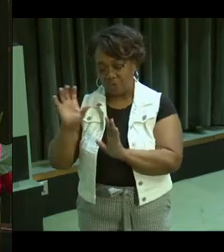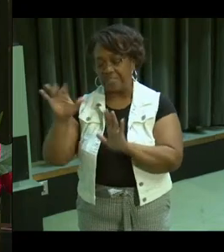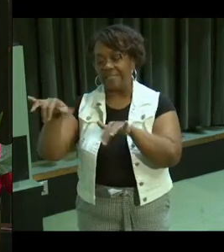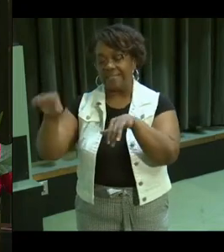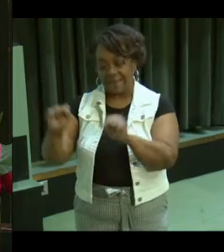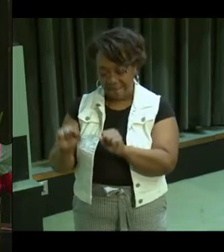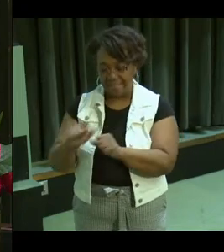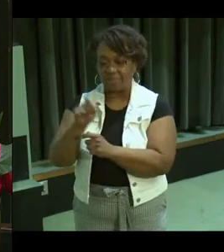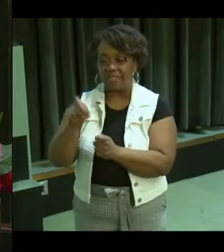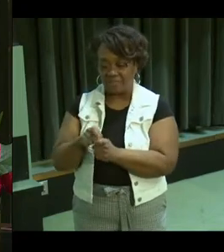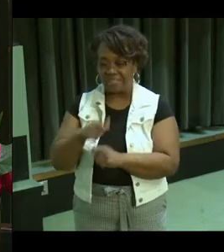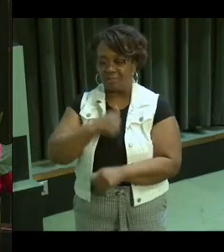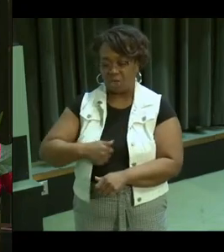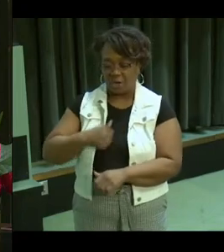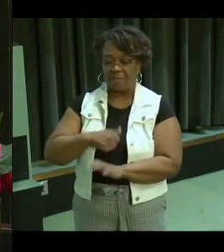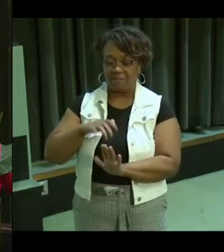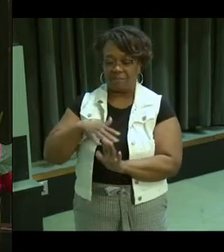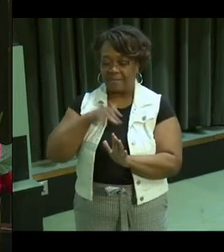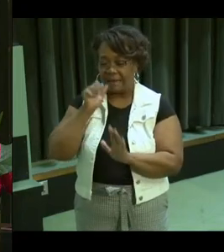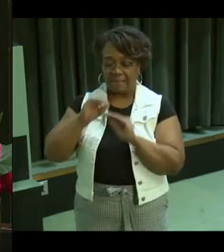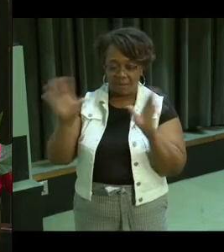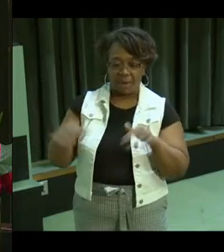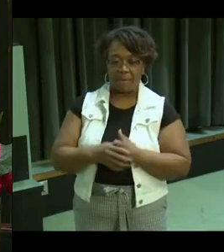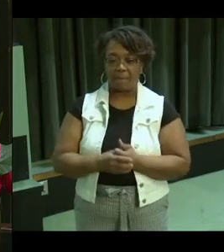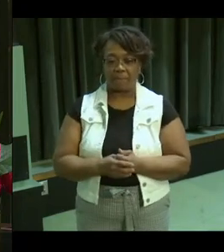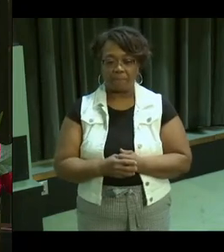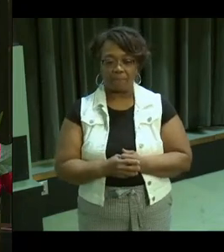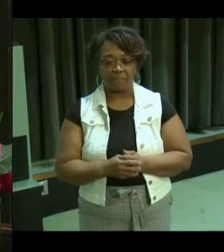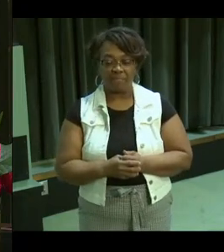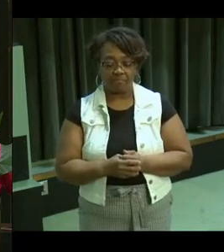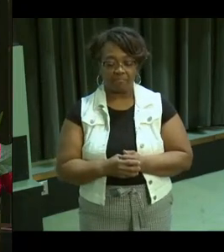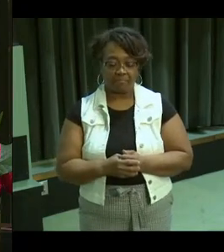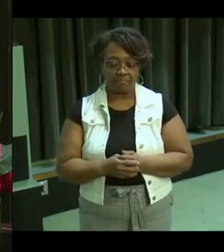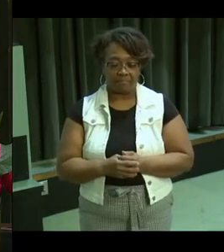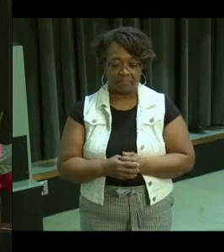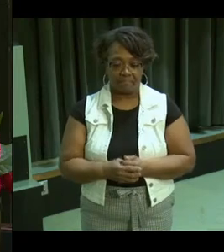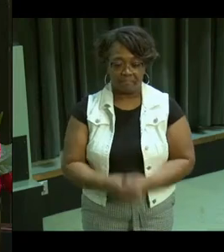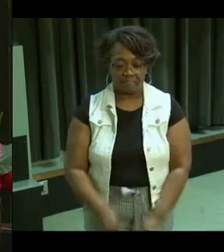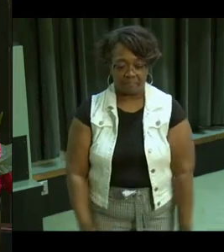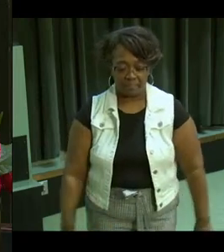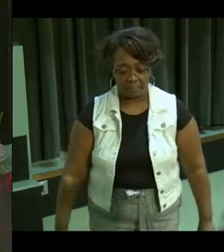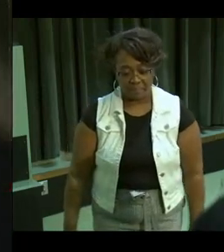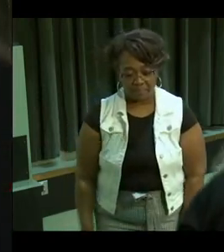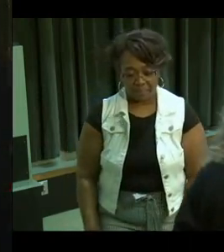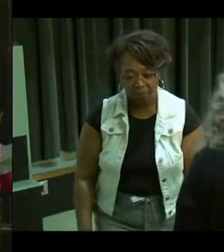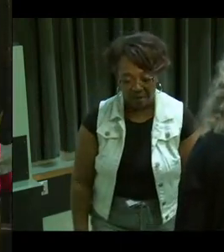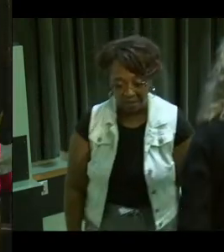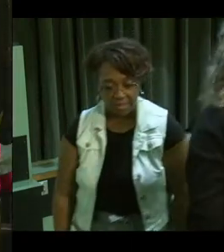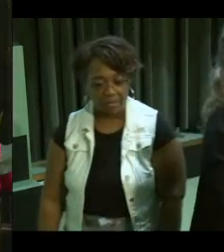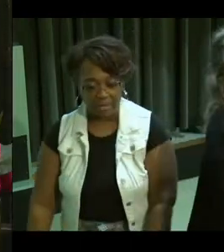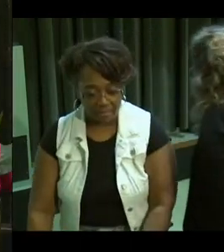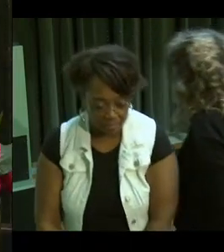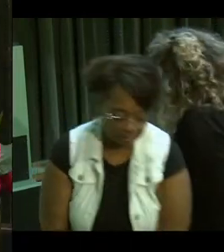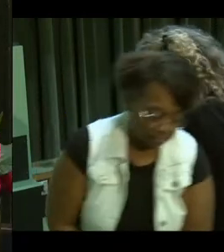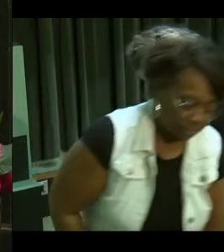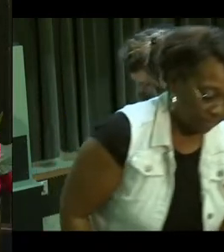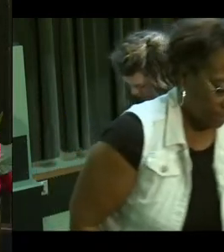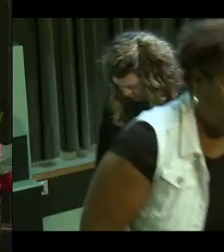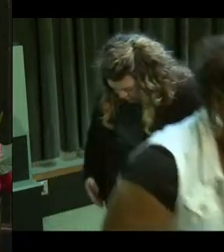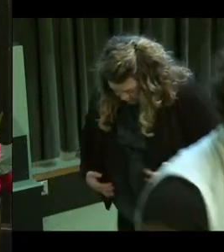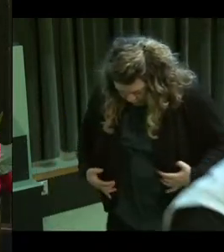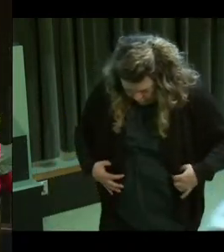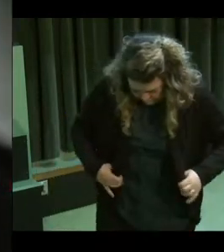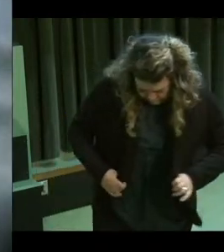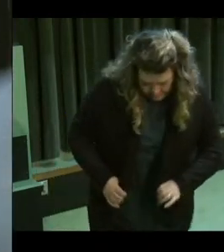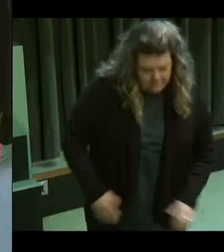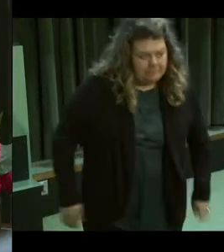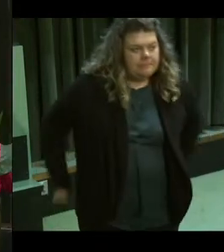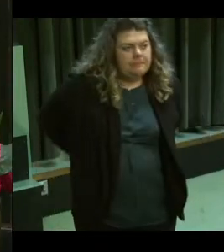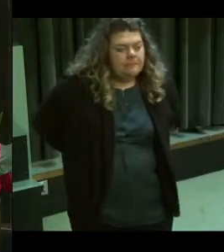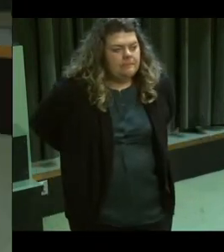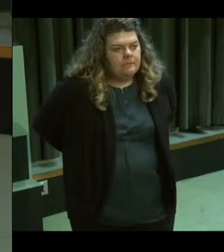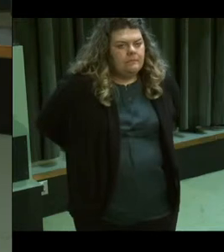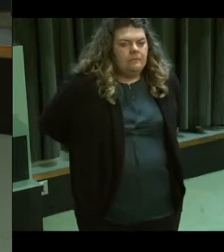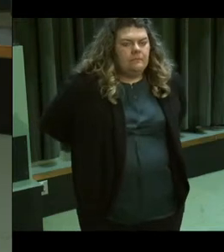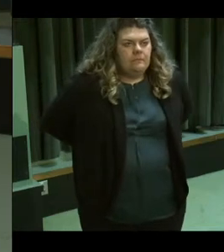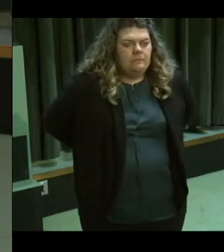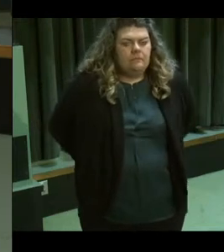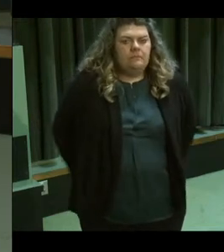sorry. Yes. Farm workers. Yes.